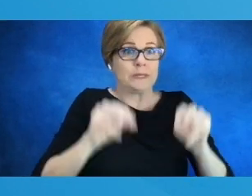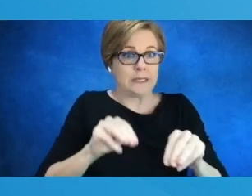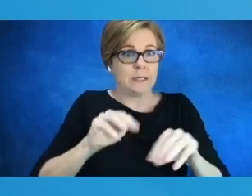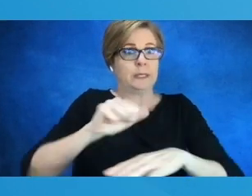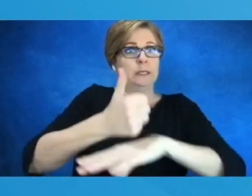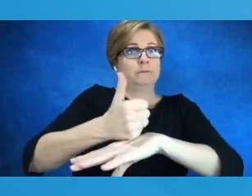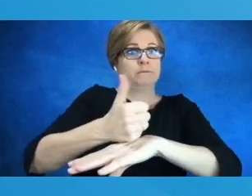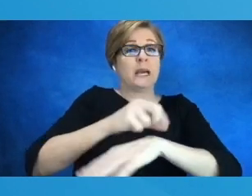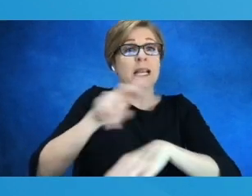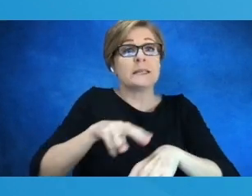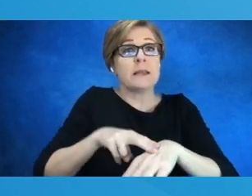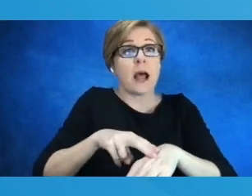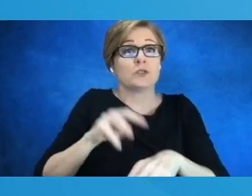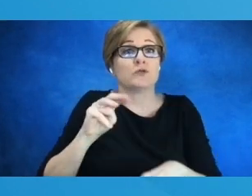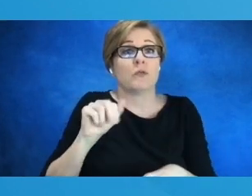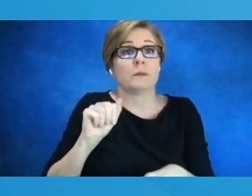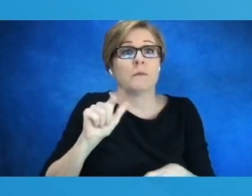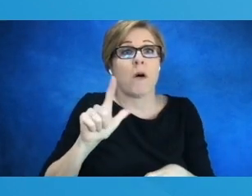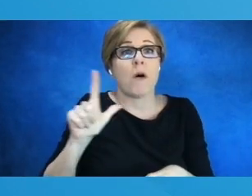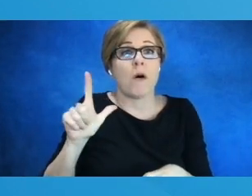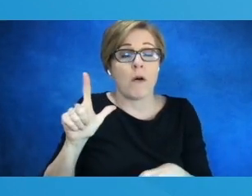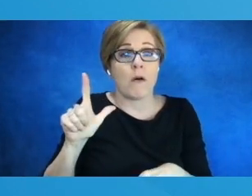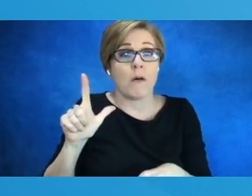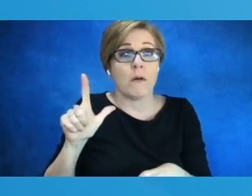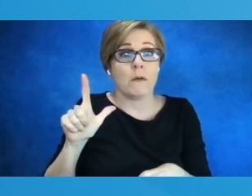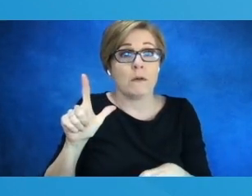is visible from the mid-portion of this artwork.